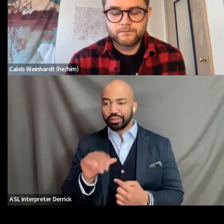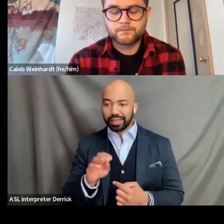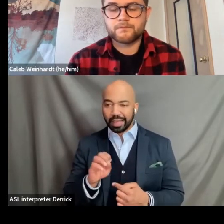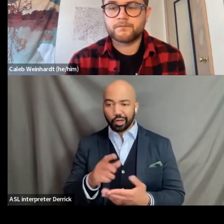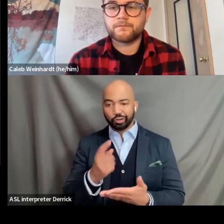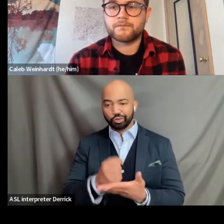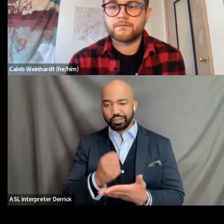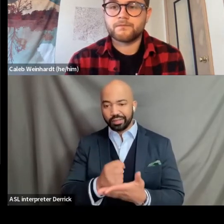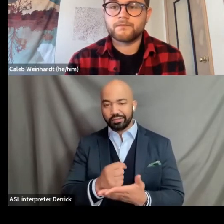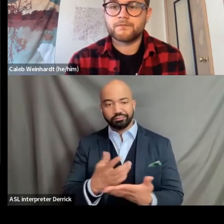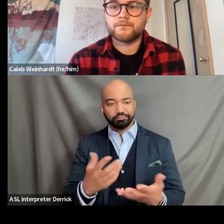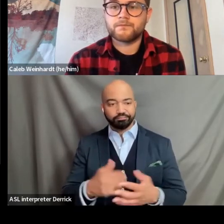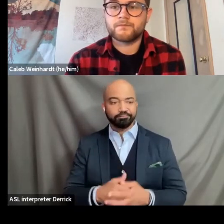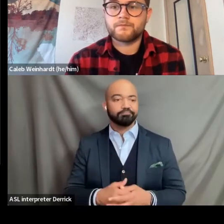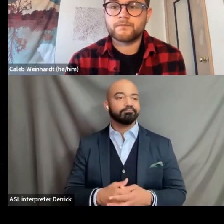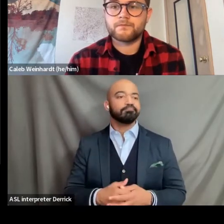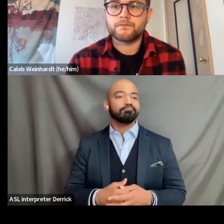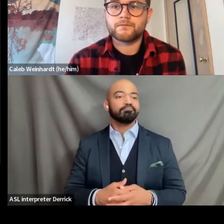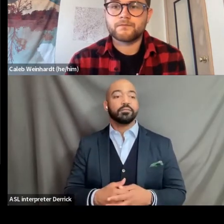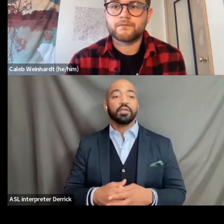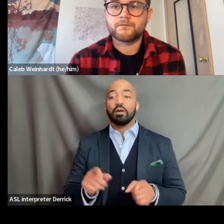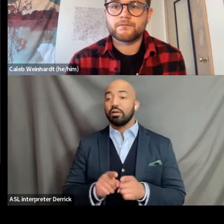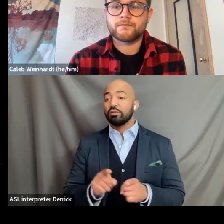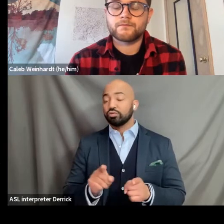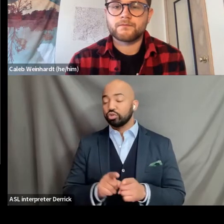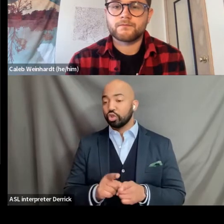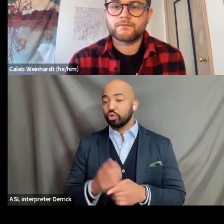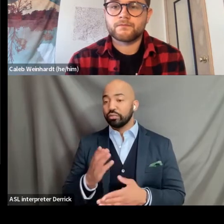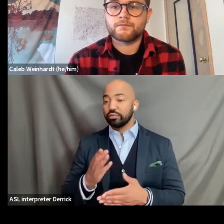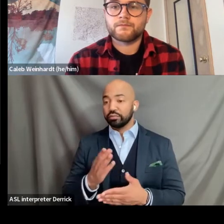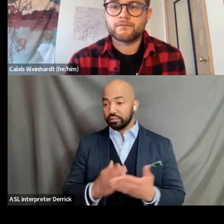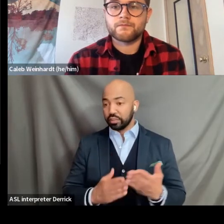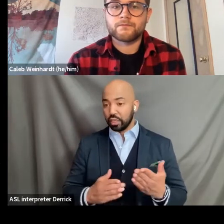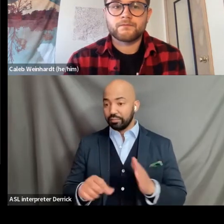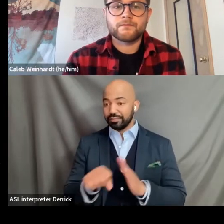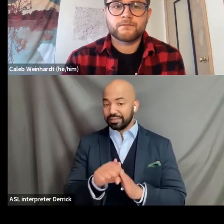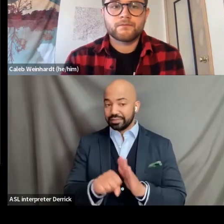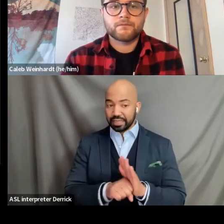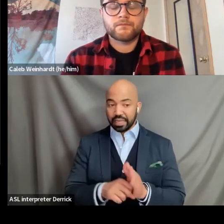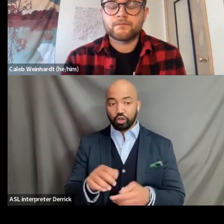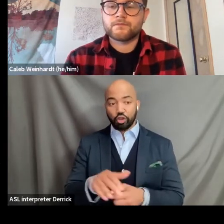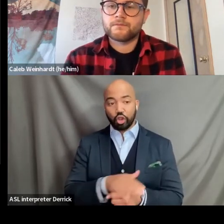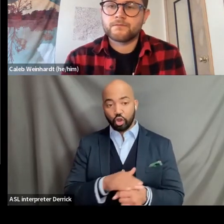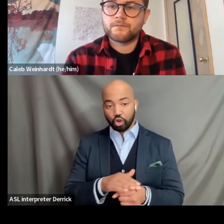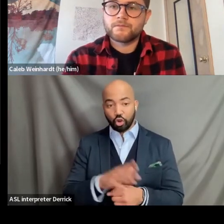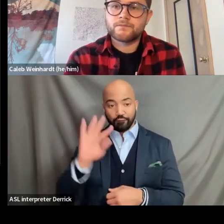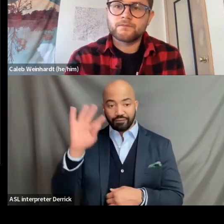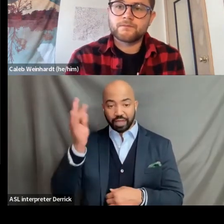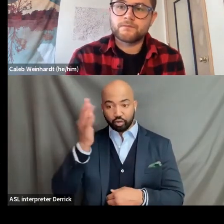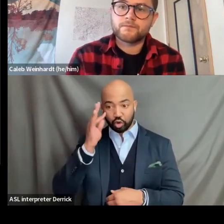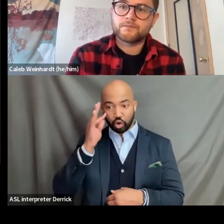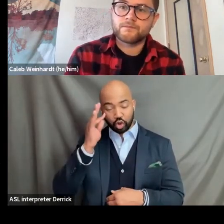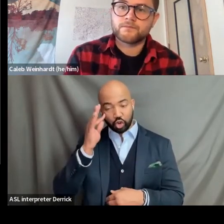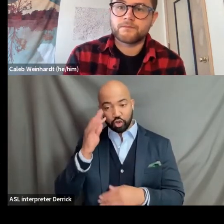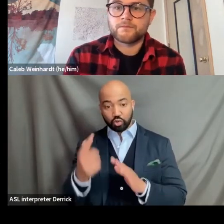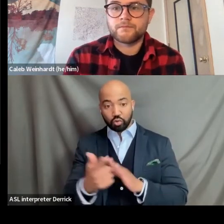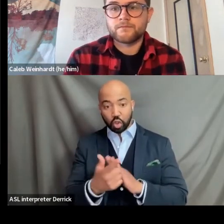and in some places, we're seeing some rollback. So we've got federal legislation that was rolled back under the former Administration.